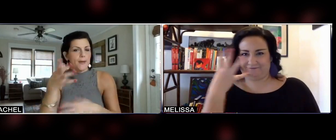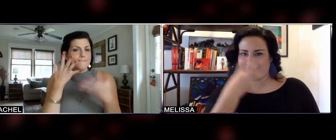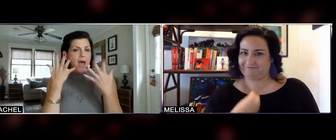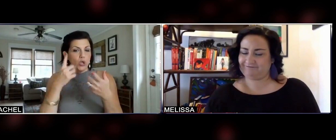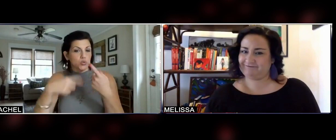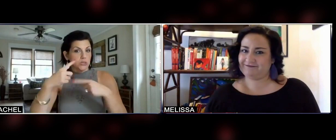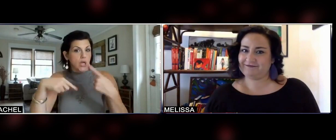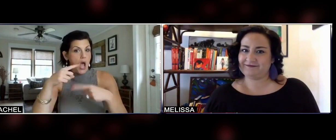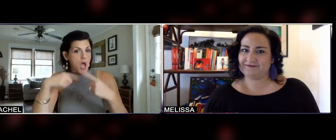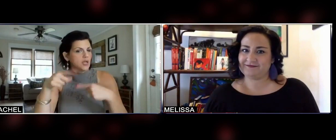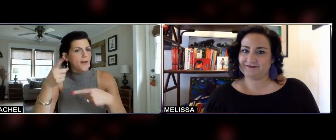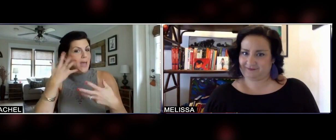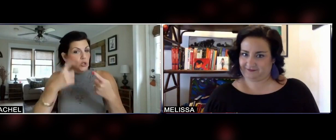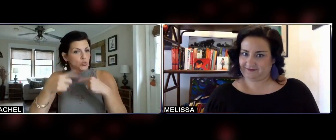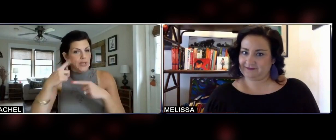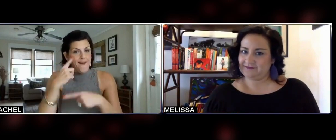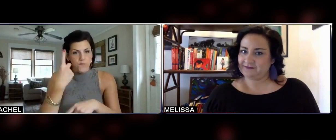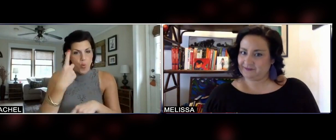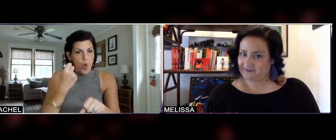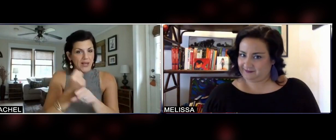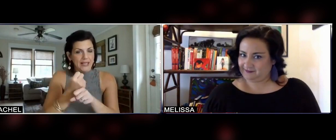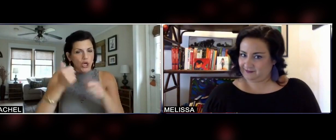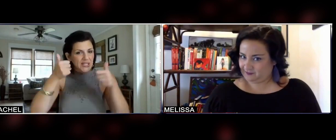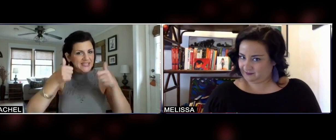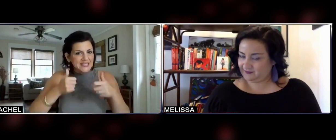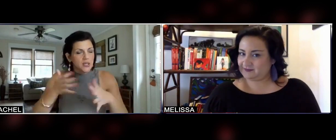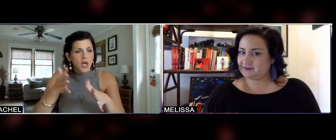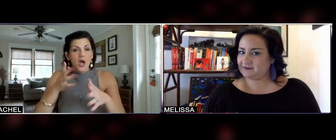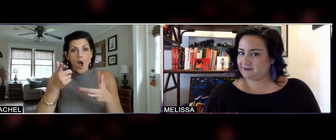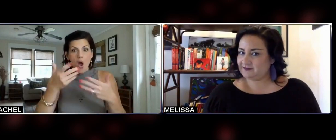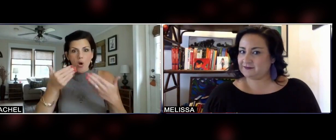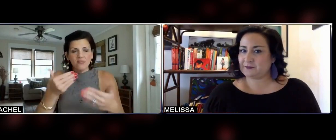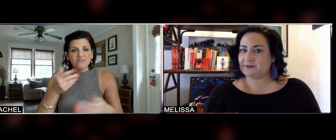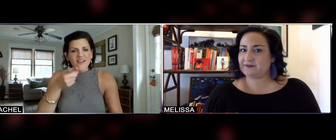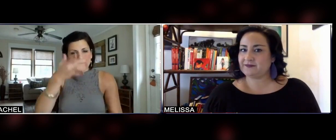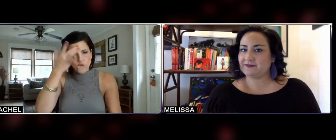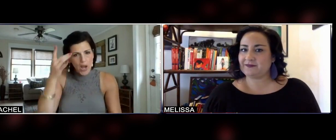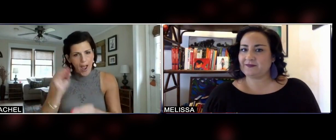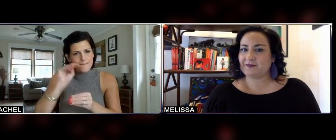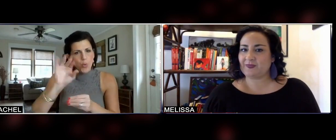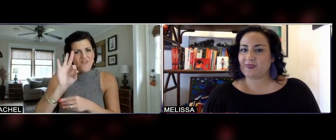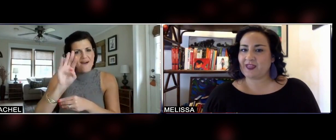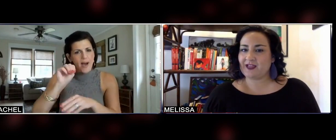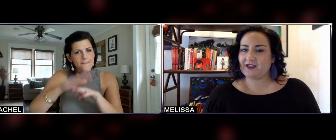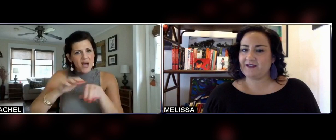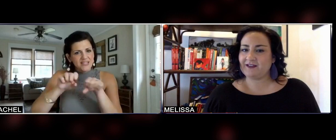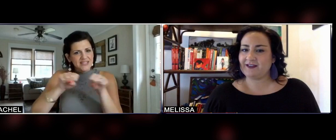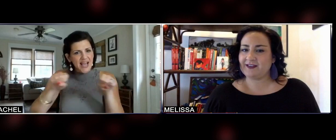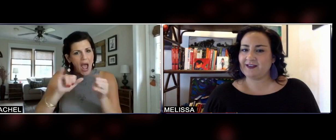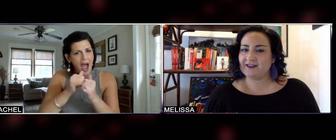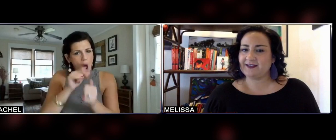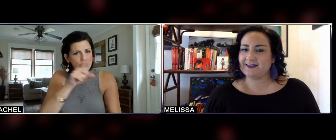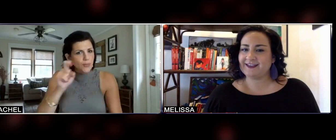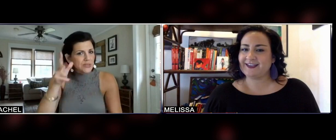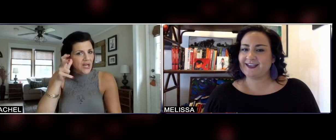She'd been embarrassed to sign for a year while her hearing was declining. Once she was onstage, they'd forgotten to put the FM system